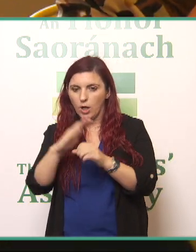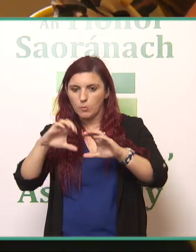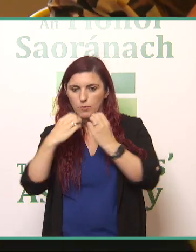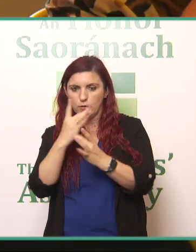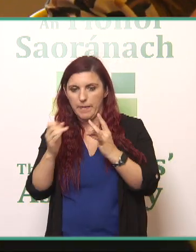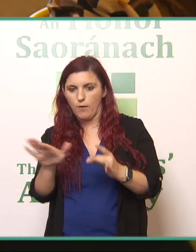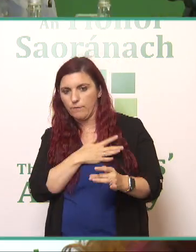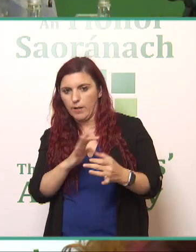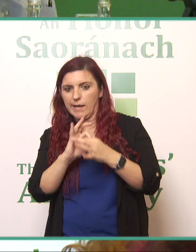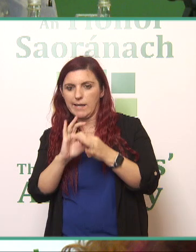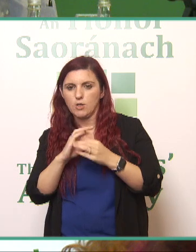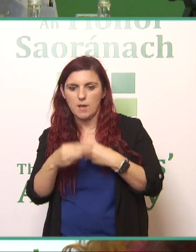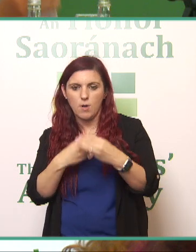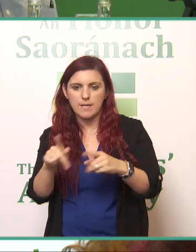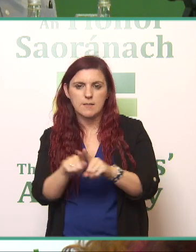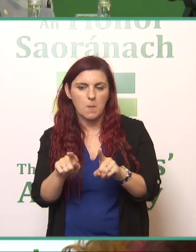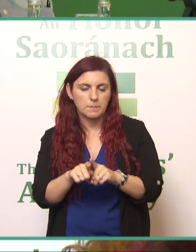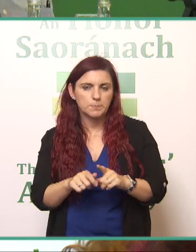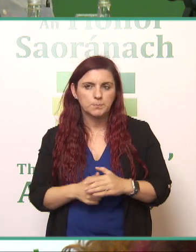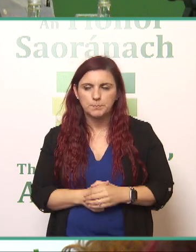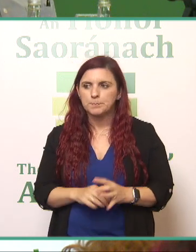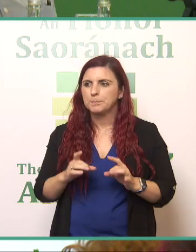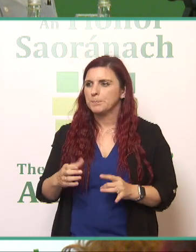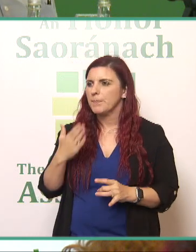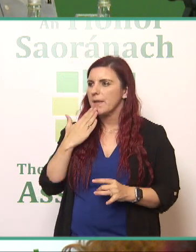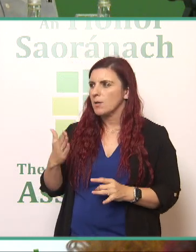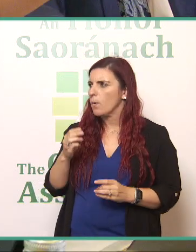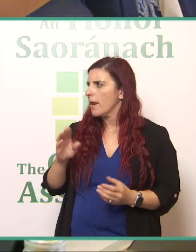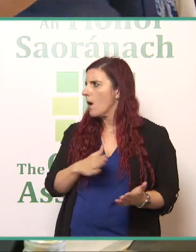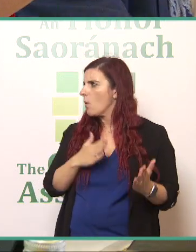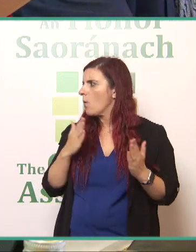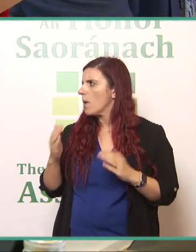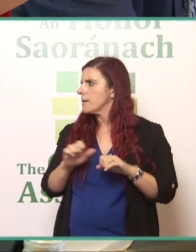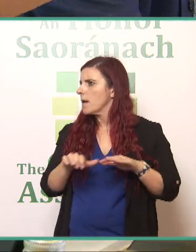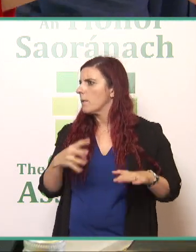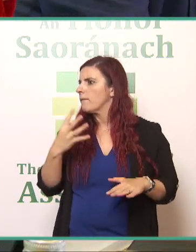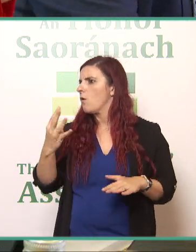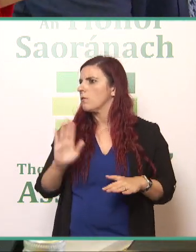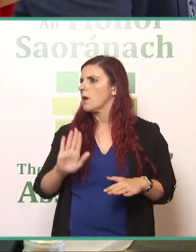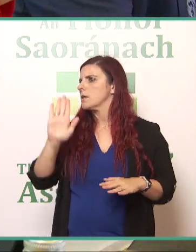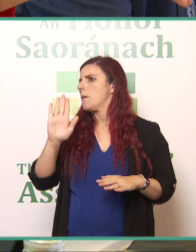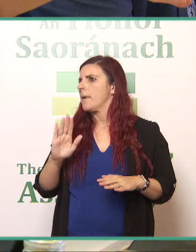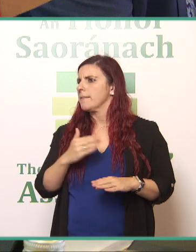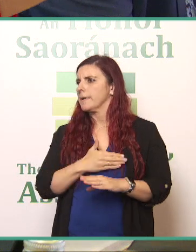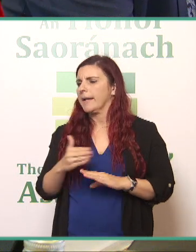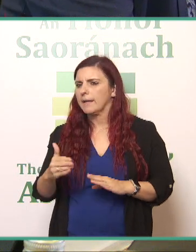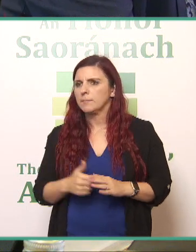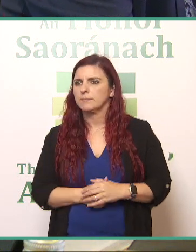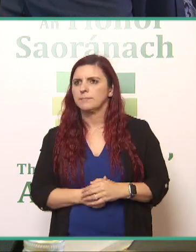in the process. Okay, thanks for that. I'm going to come over to four because they have their hand up with the very beginning and it's a question. That's a bit left to